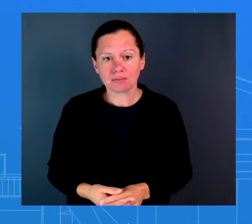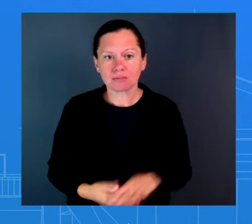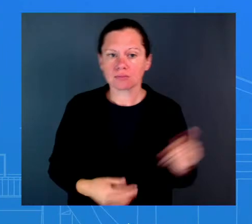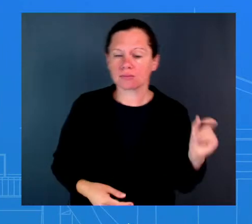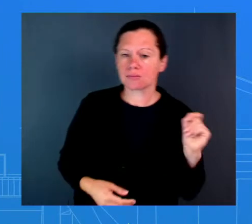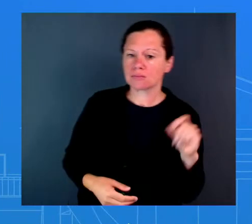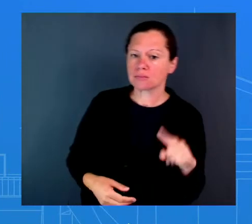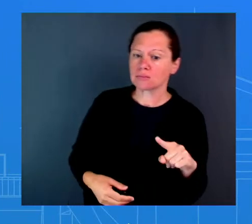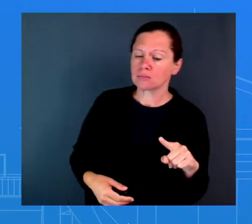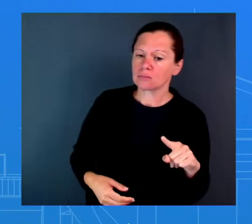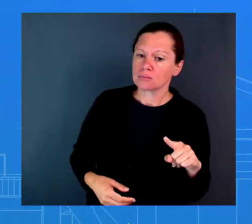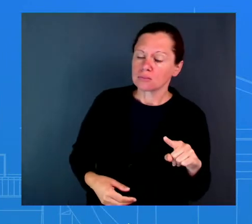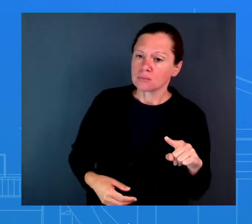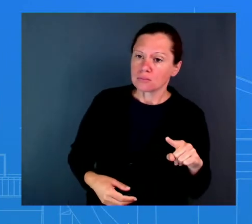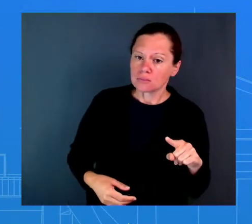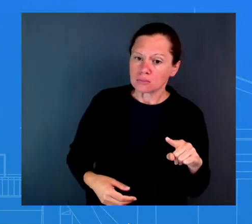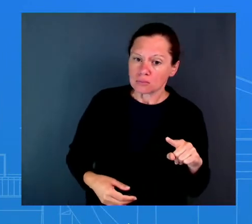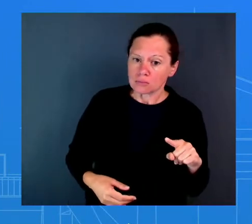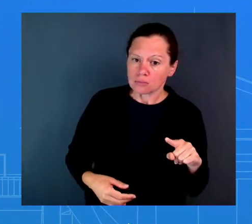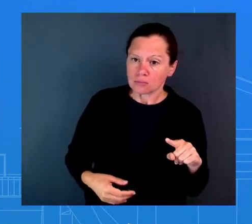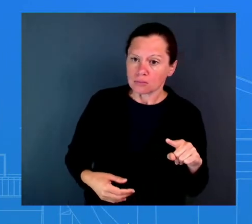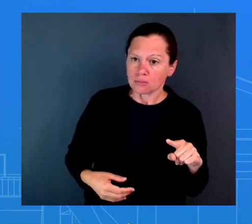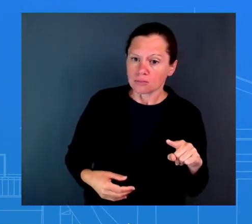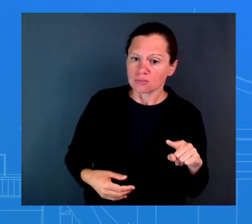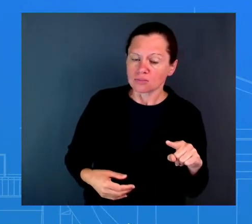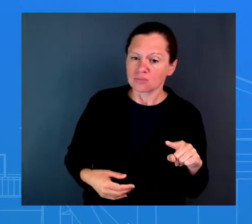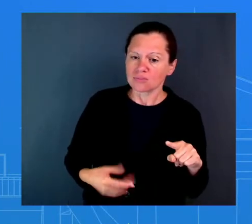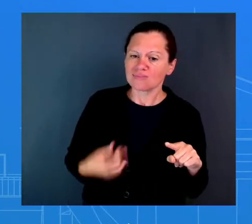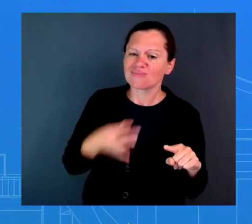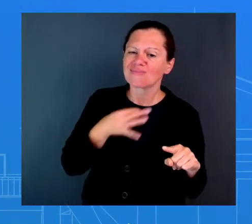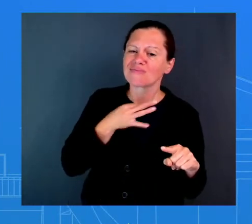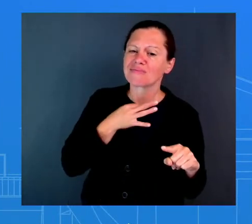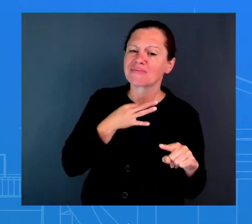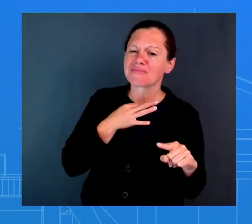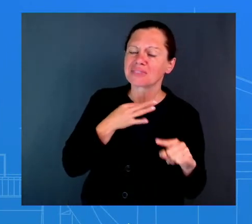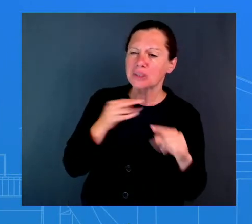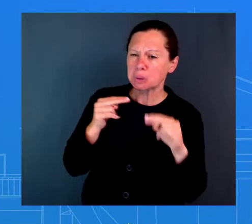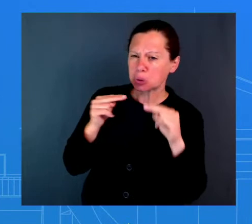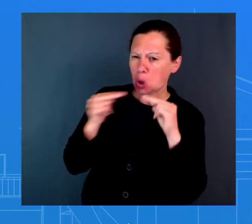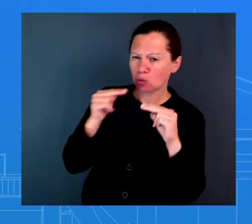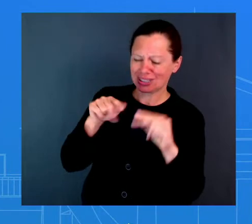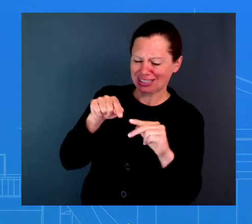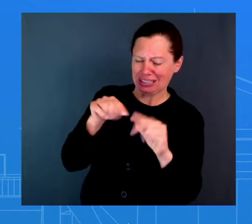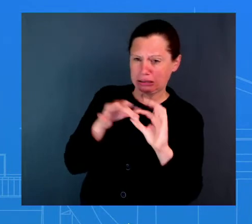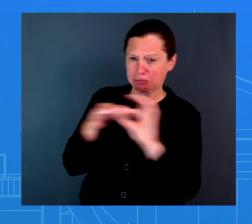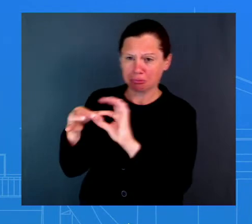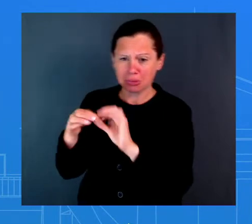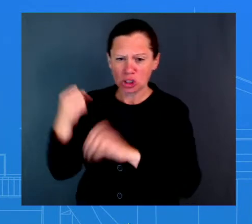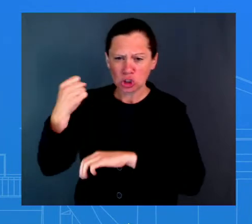to stop the shutdown or, you know, prevent a shutdown? Ms. Jean-Pierre: You're talking about the government shutdown? The Press: Yeah. Ms. Jean-Pierre: So, look --